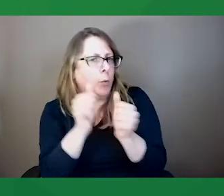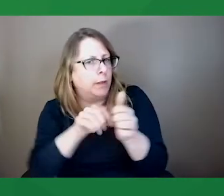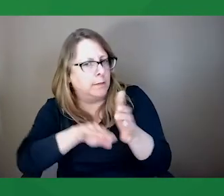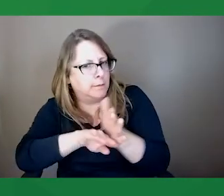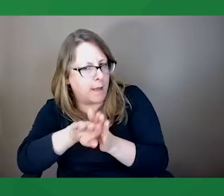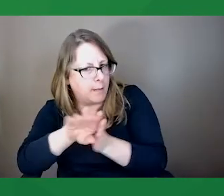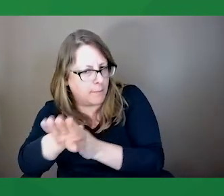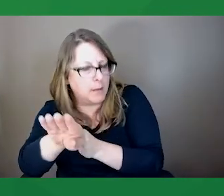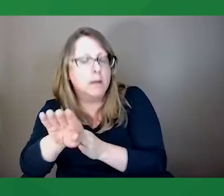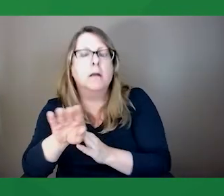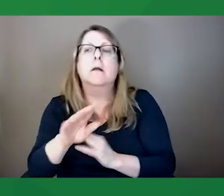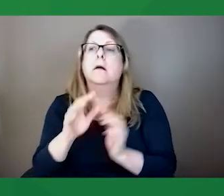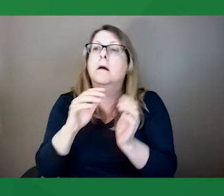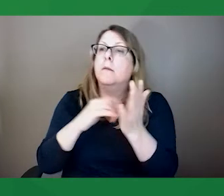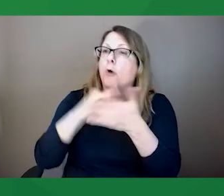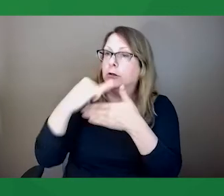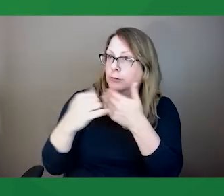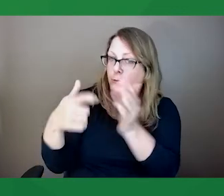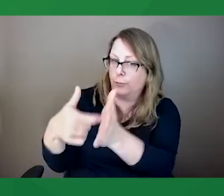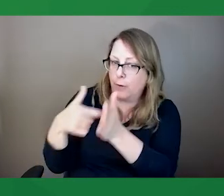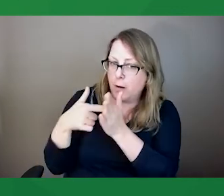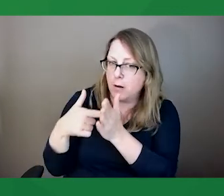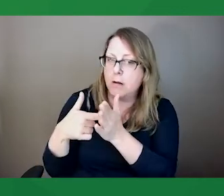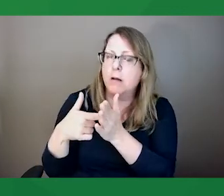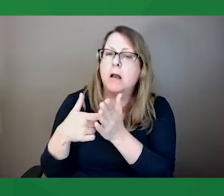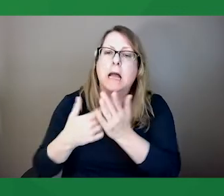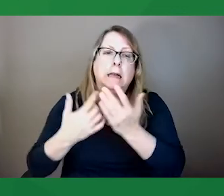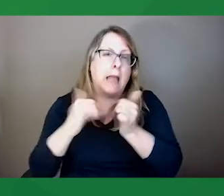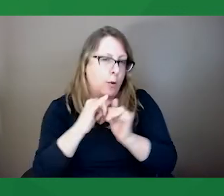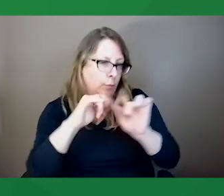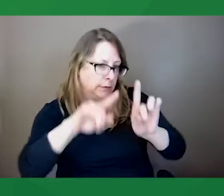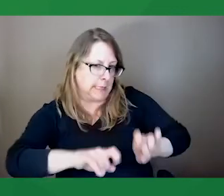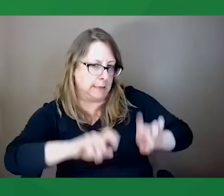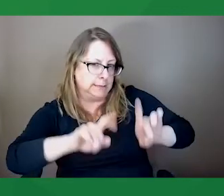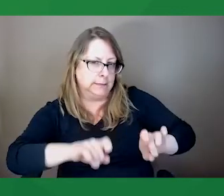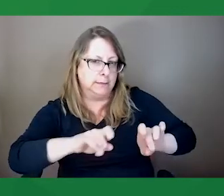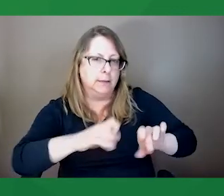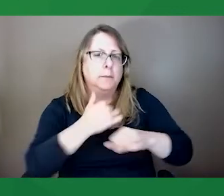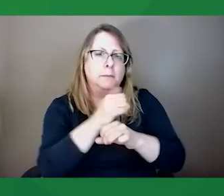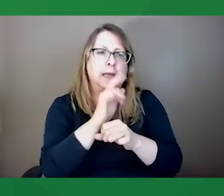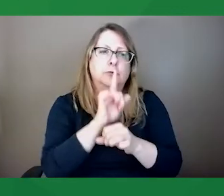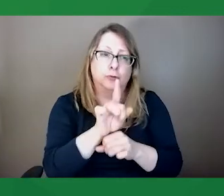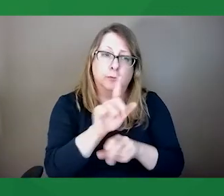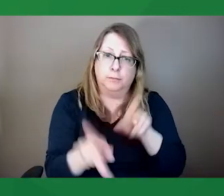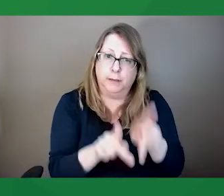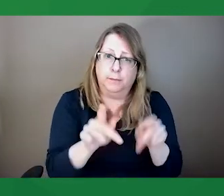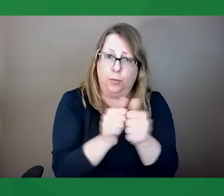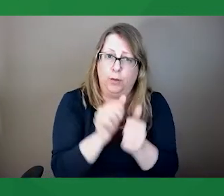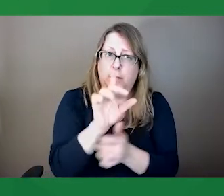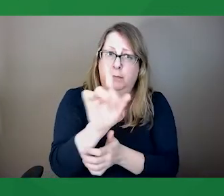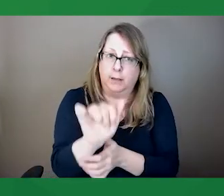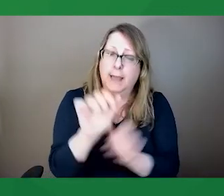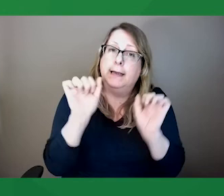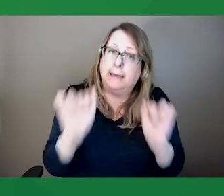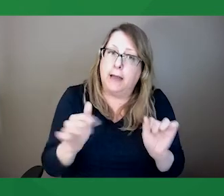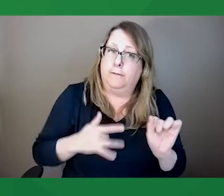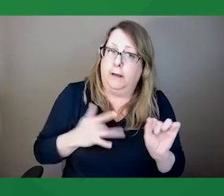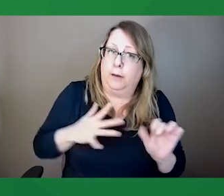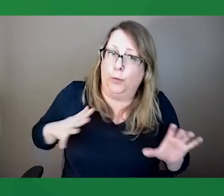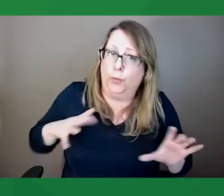with project requirements and with testing, and this is how we're going to ensure people with disabilities are going to be included.